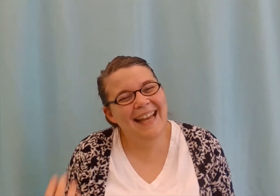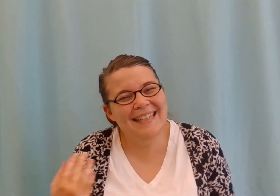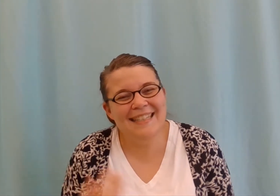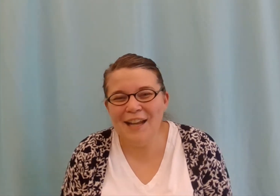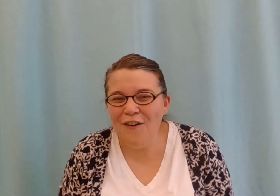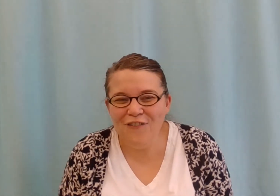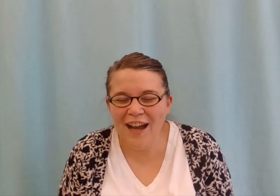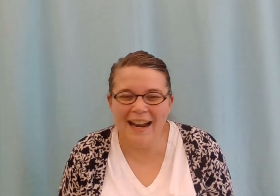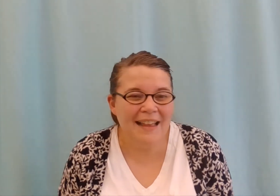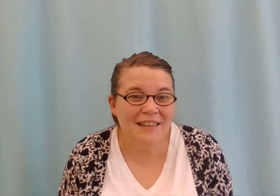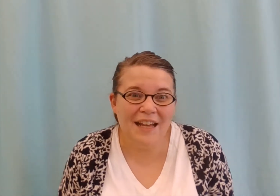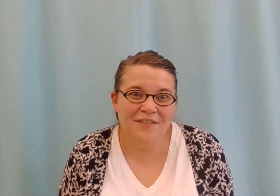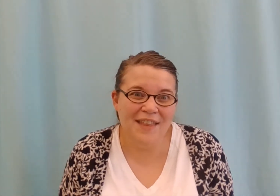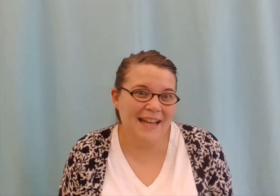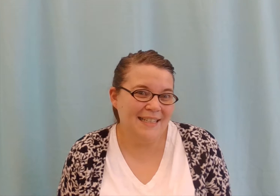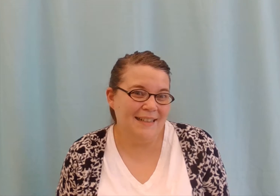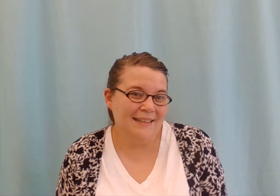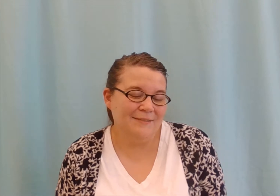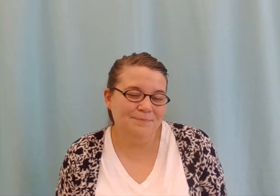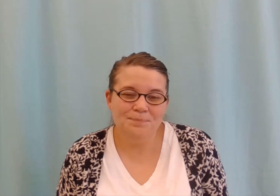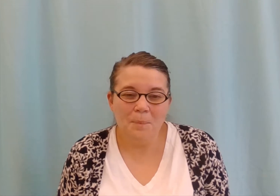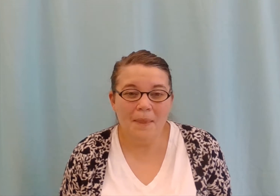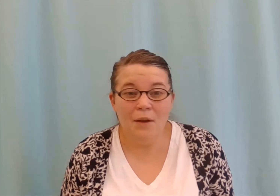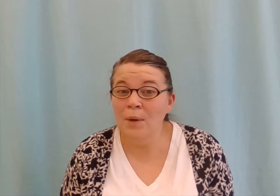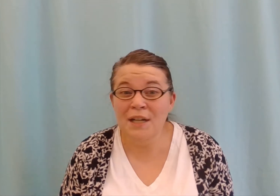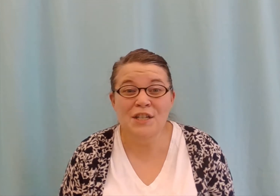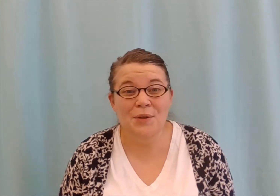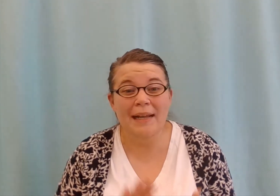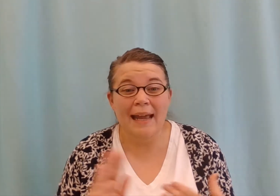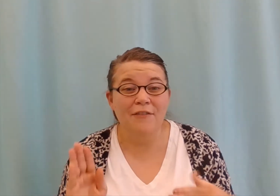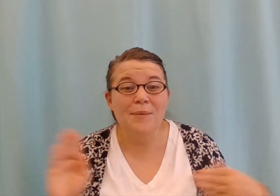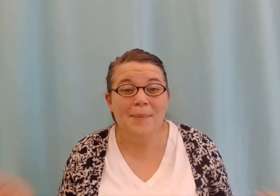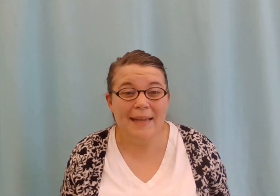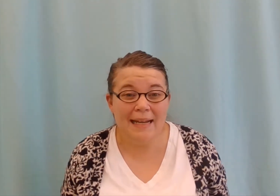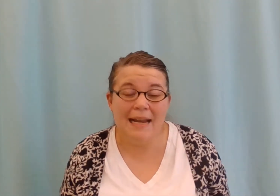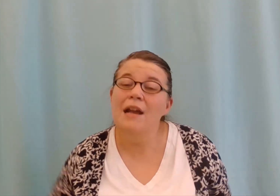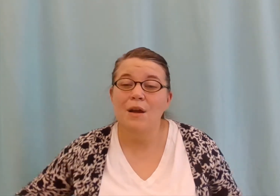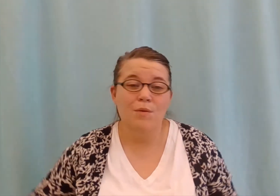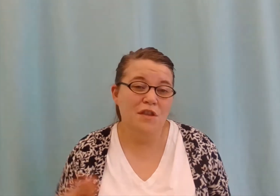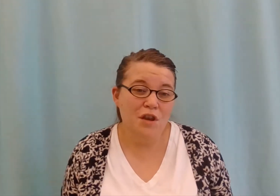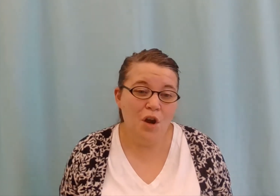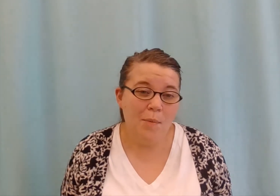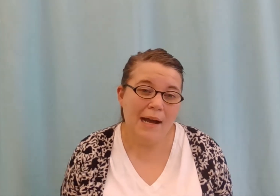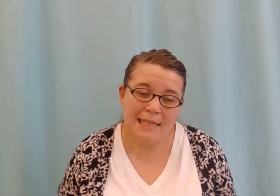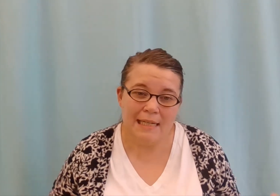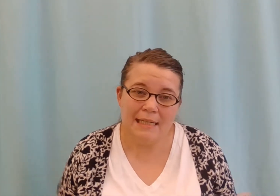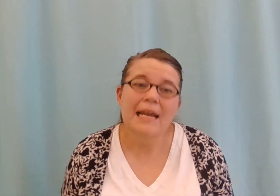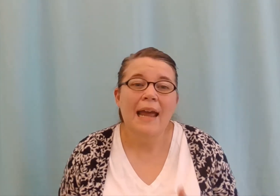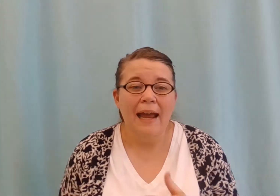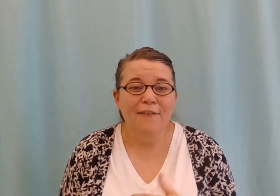That's so fun! I love that song. We're gonna do it again from the beginning with no pauses. And if